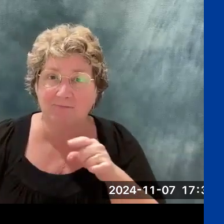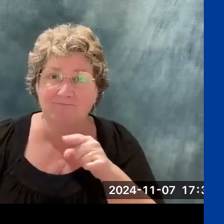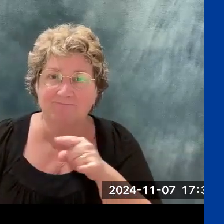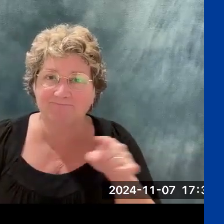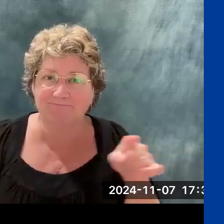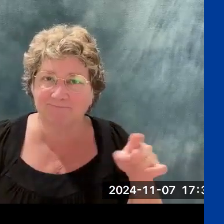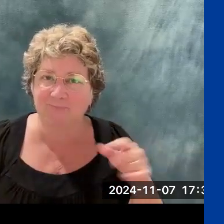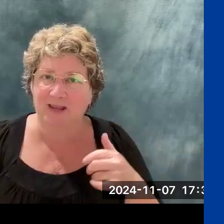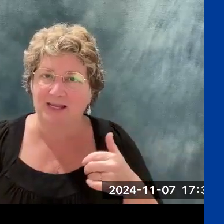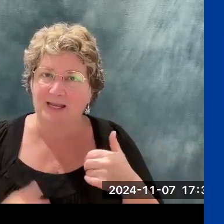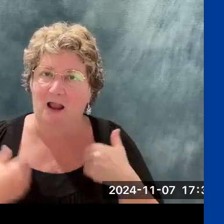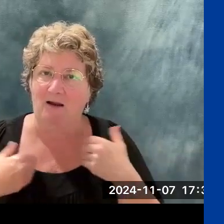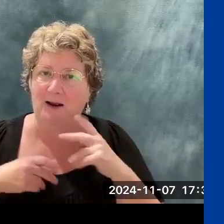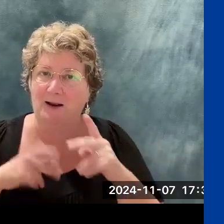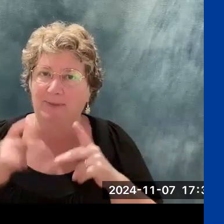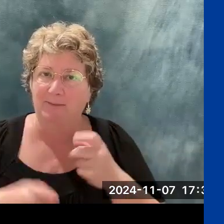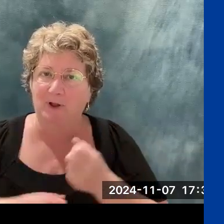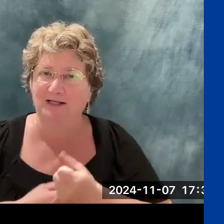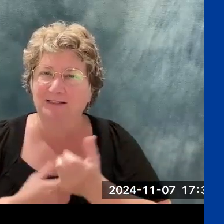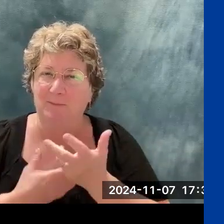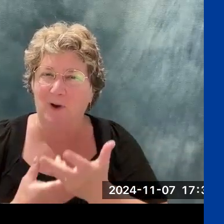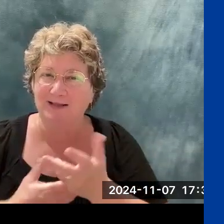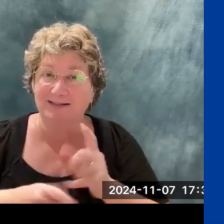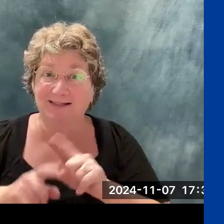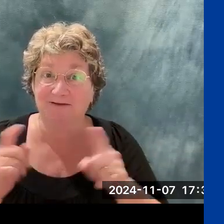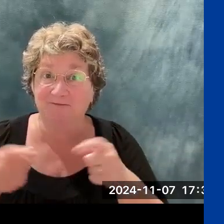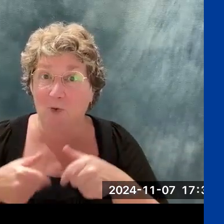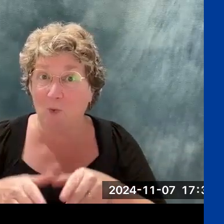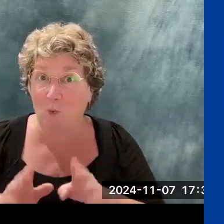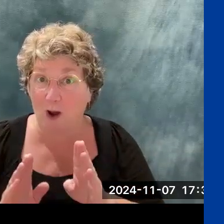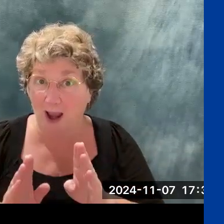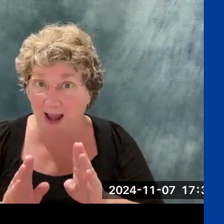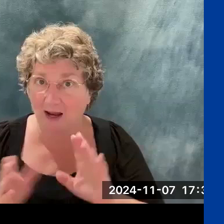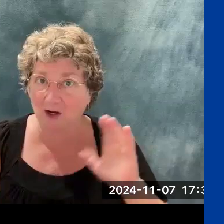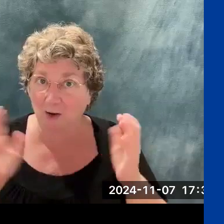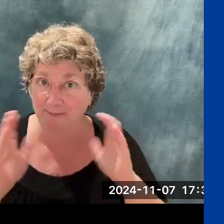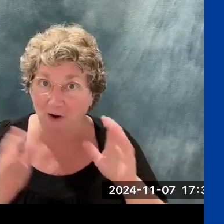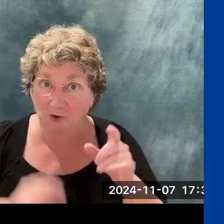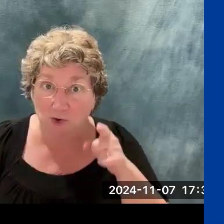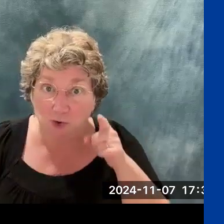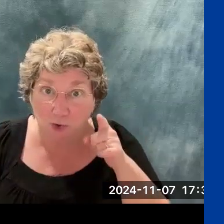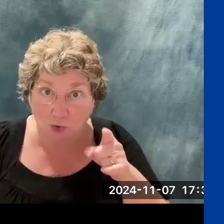We might misinterpret what is being said or what their intent is.